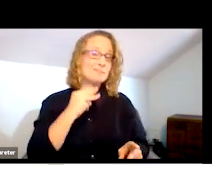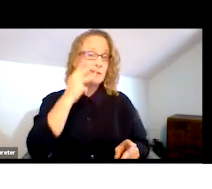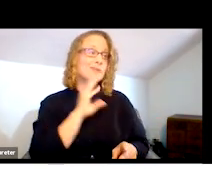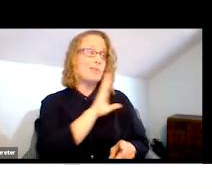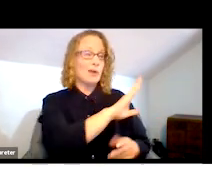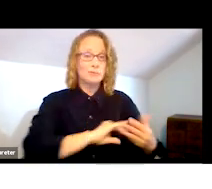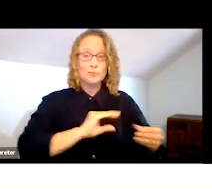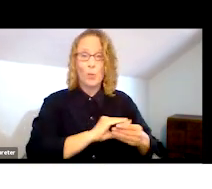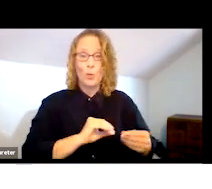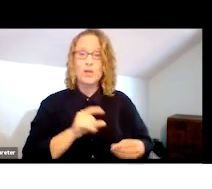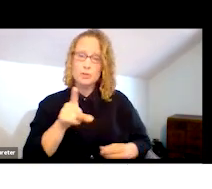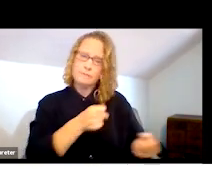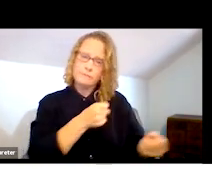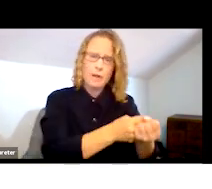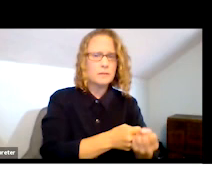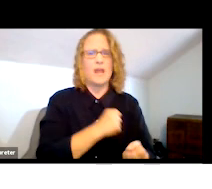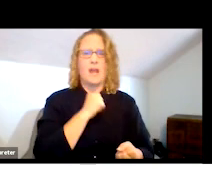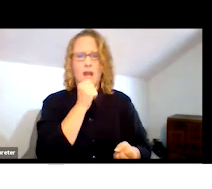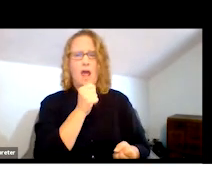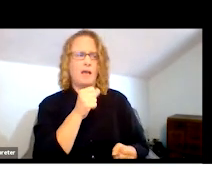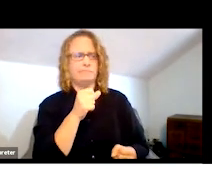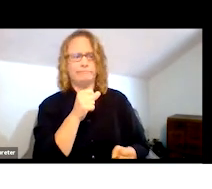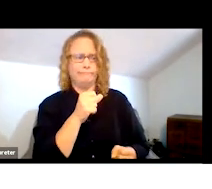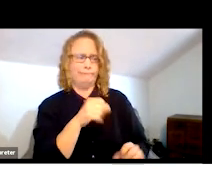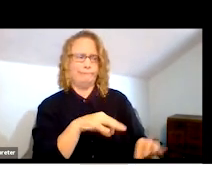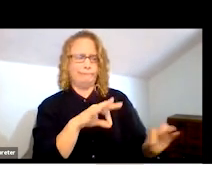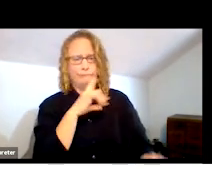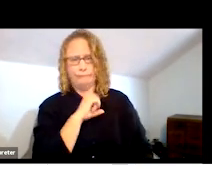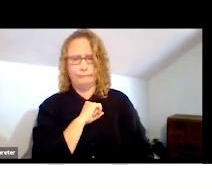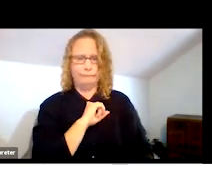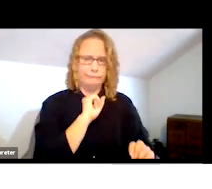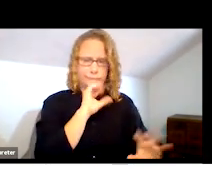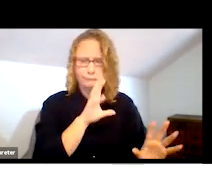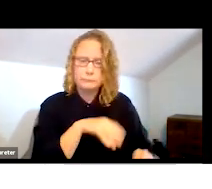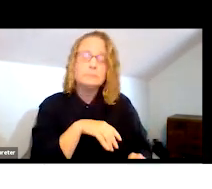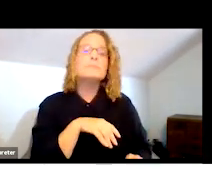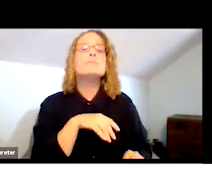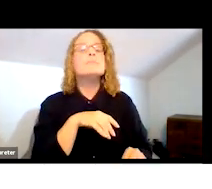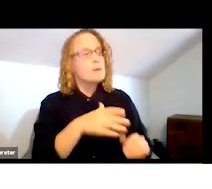manage our bodies and our actions. We want to identify the purpose to our interactions.